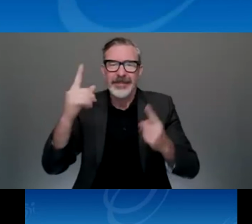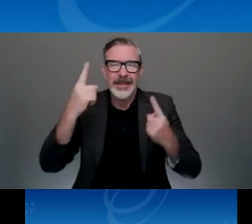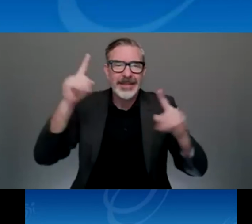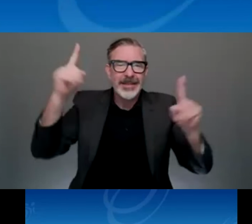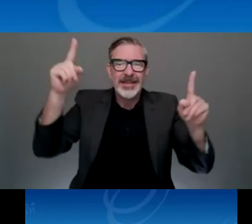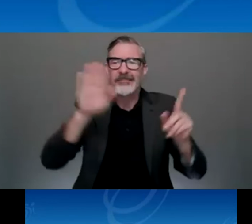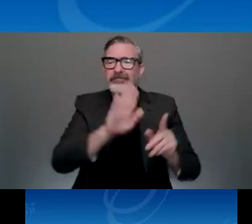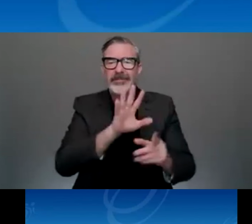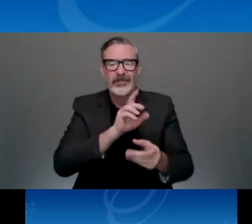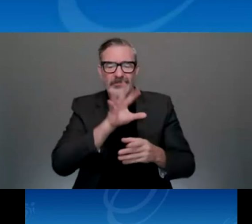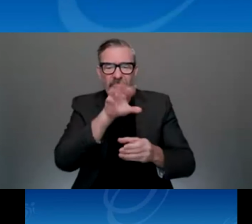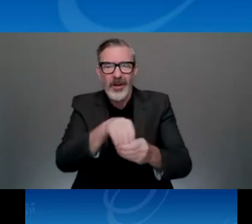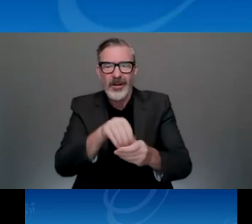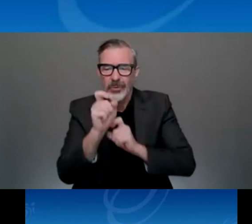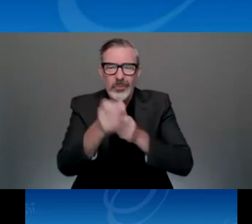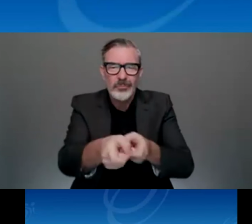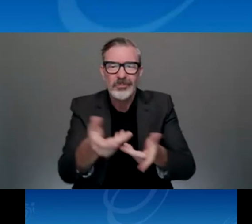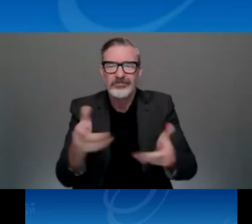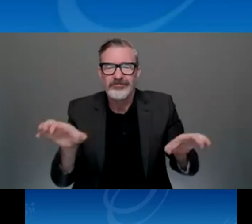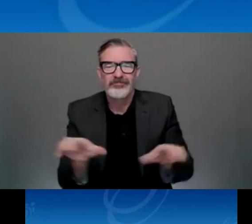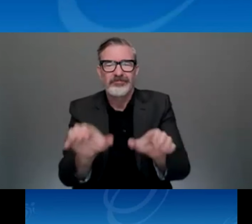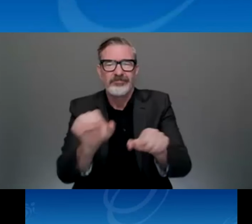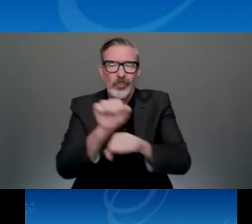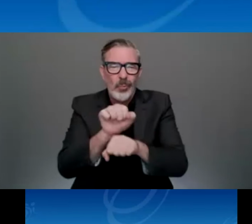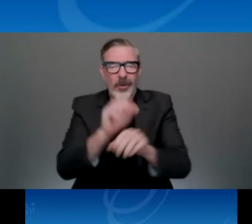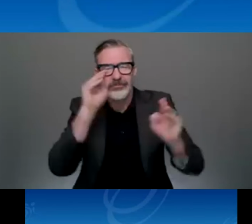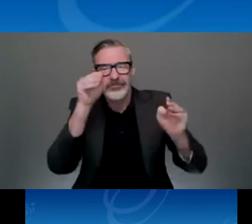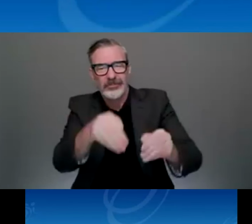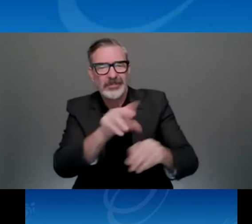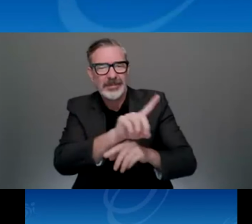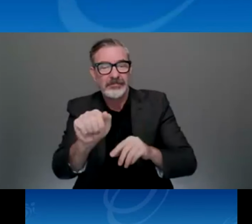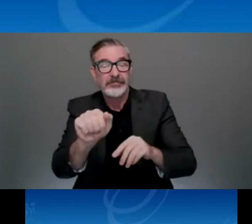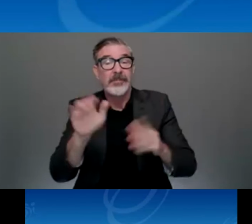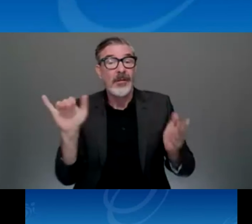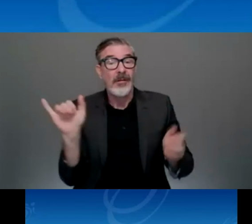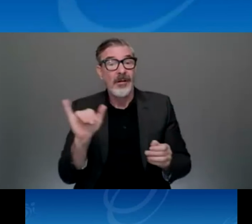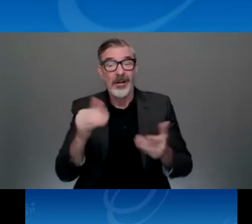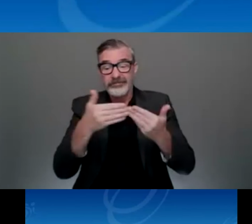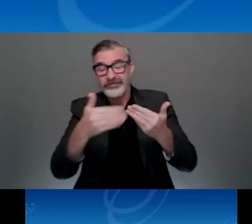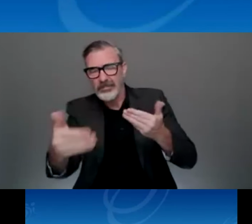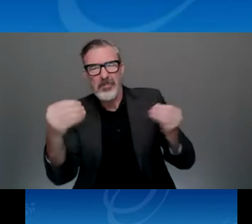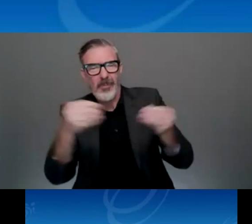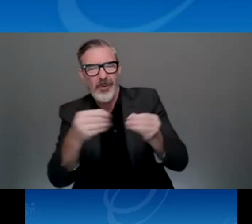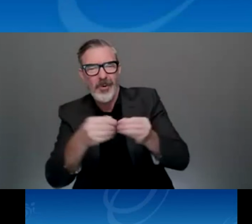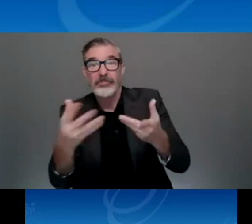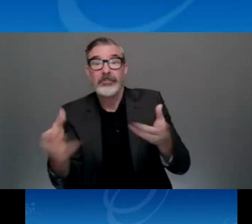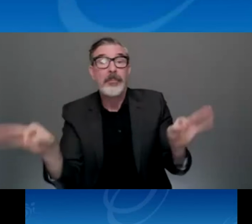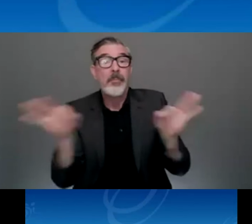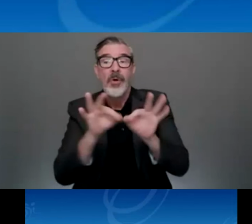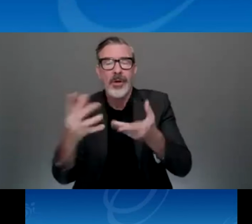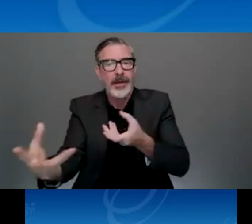with disabilities, while also reflecting on the work that remains to ensure inclusion and equity for all.